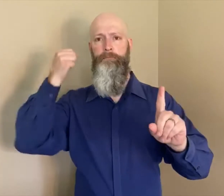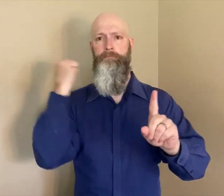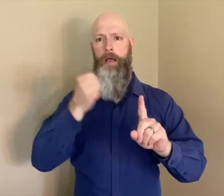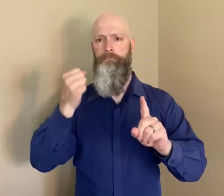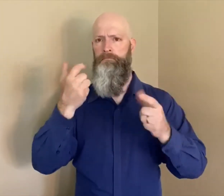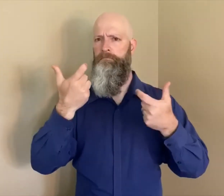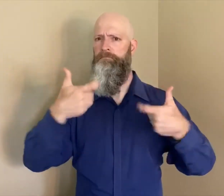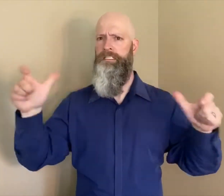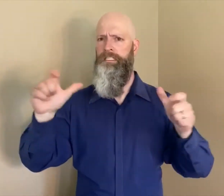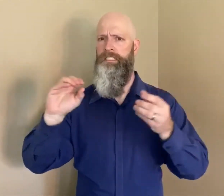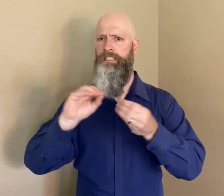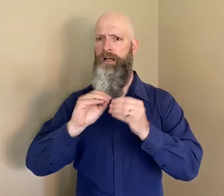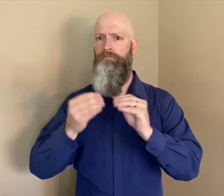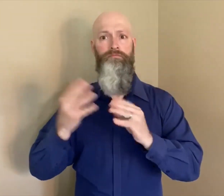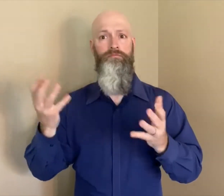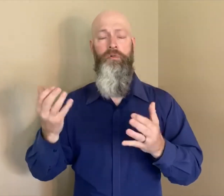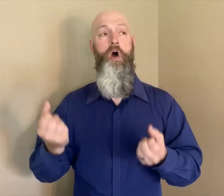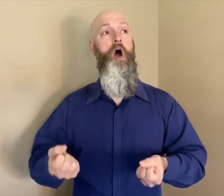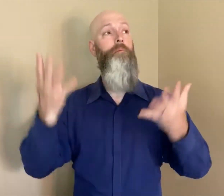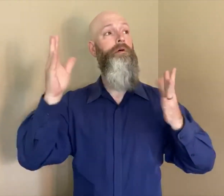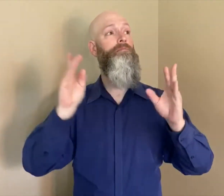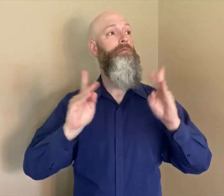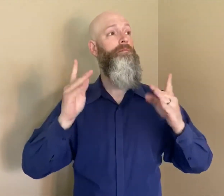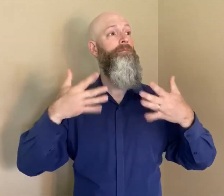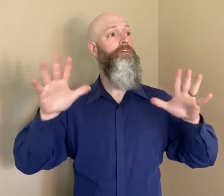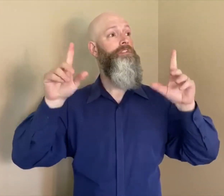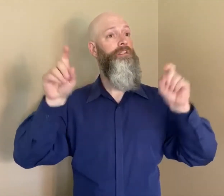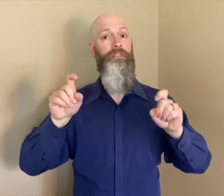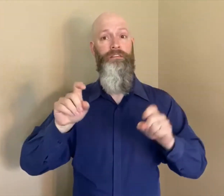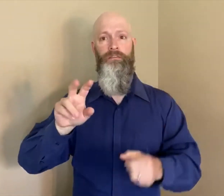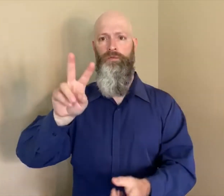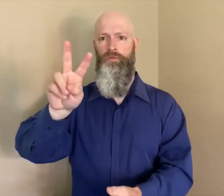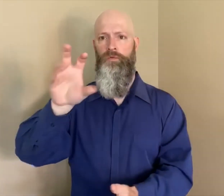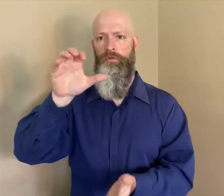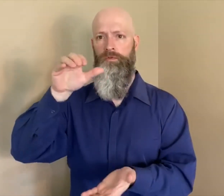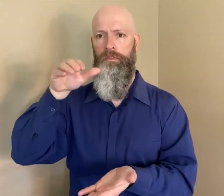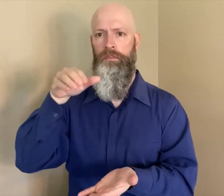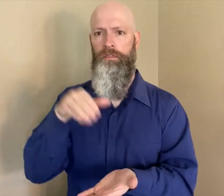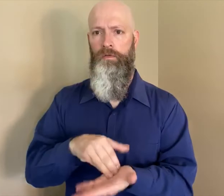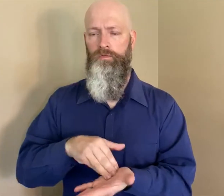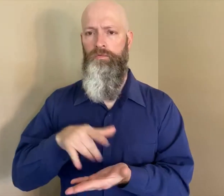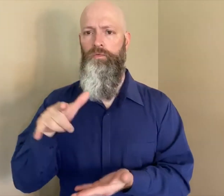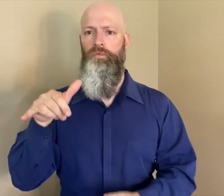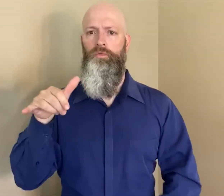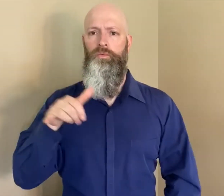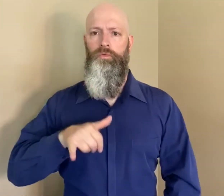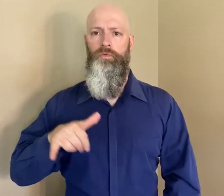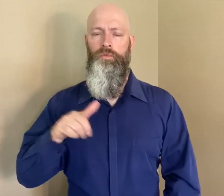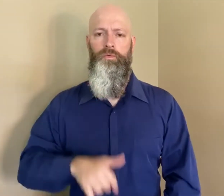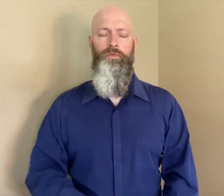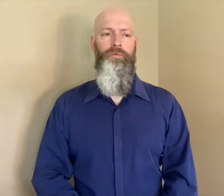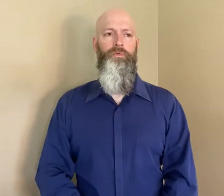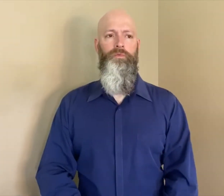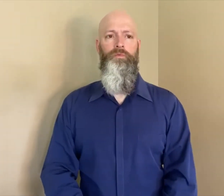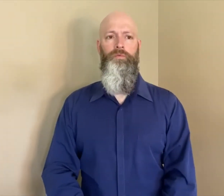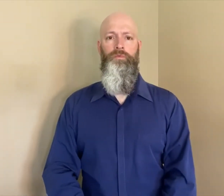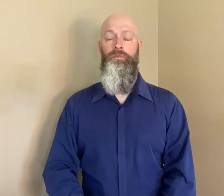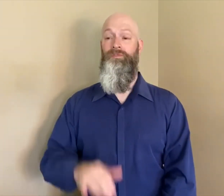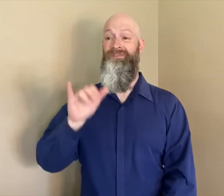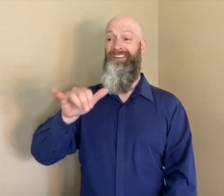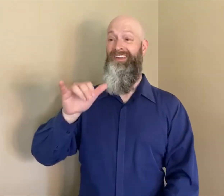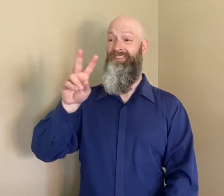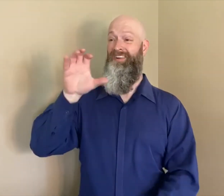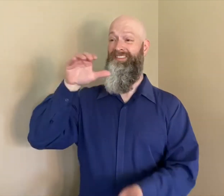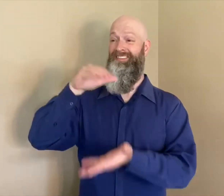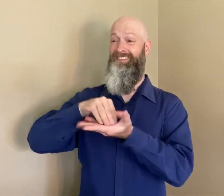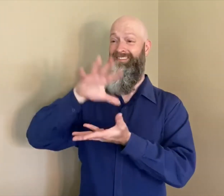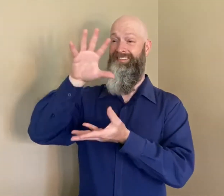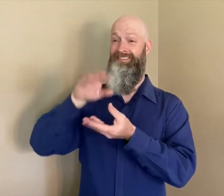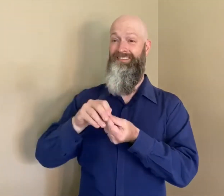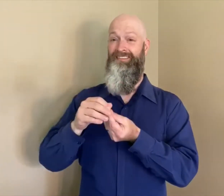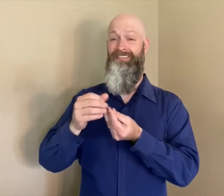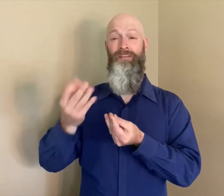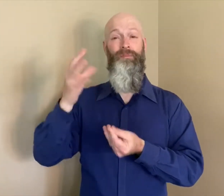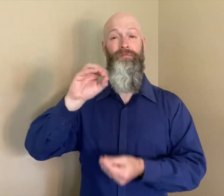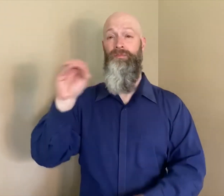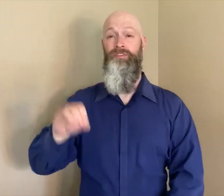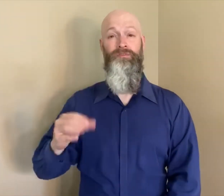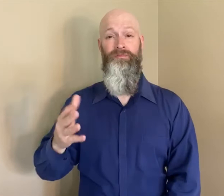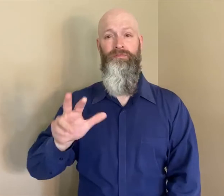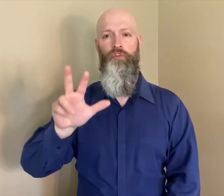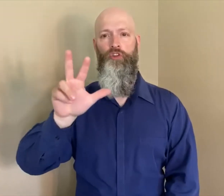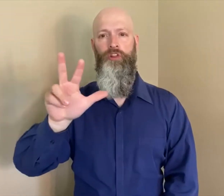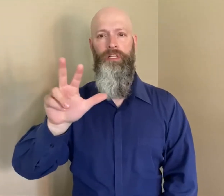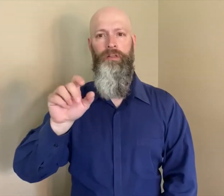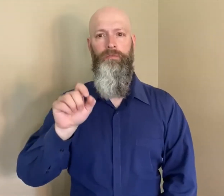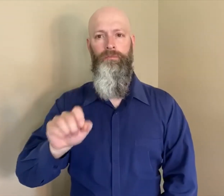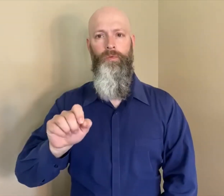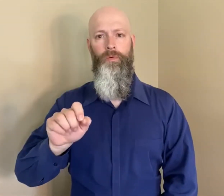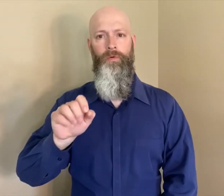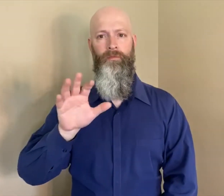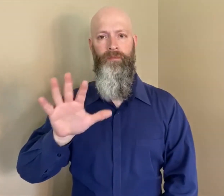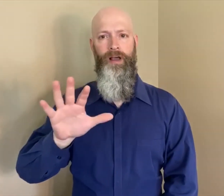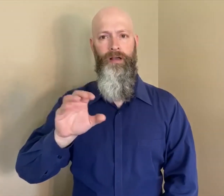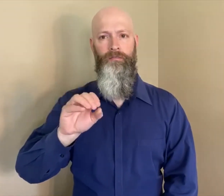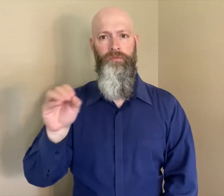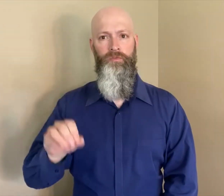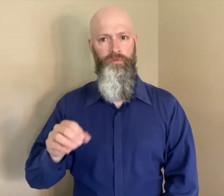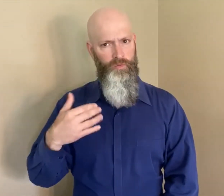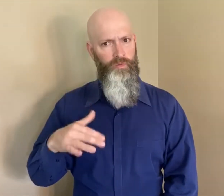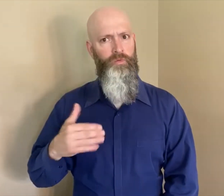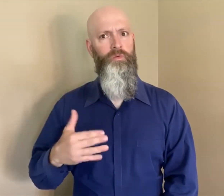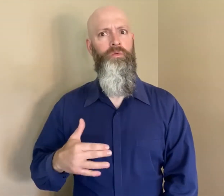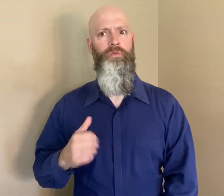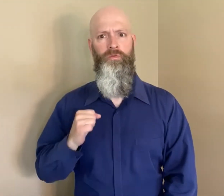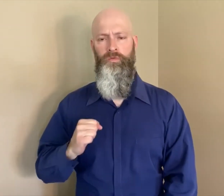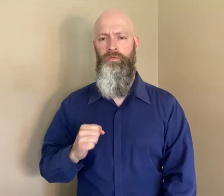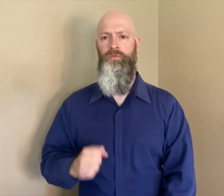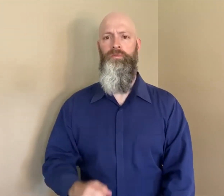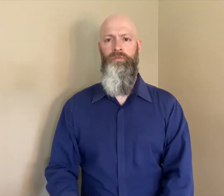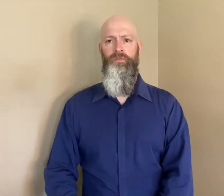surpassing 200,000 tests and completing testing of 3.5 percent of the state’s population.